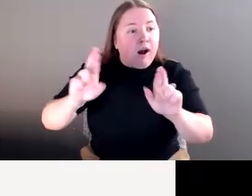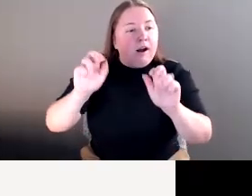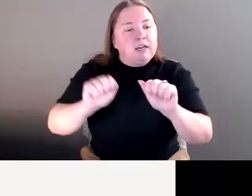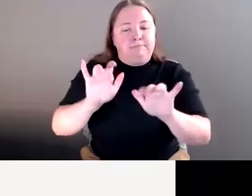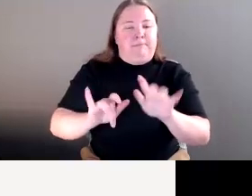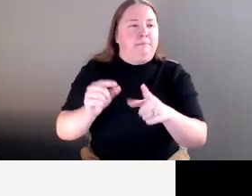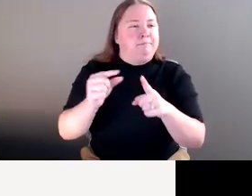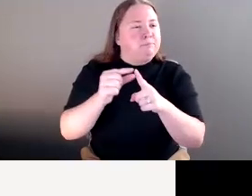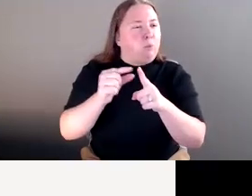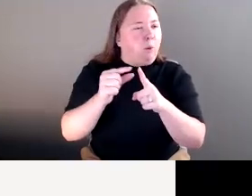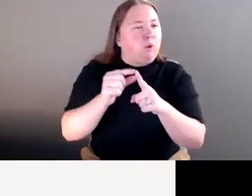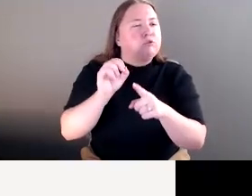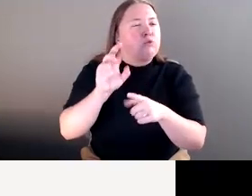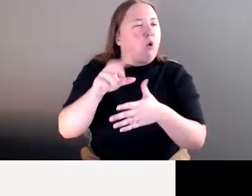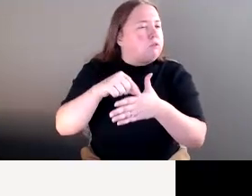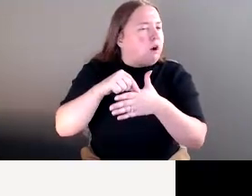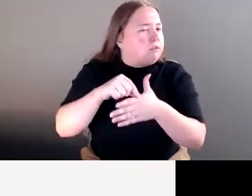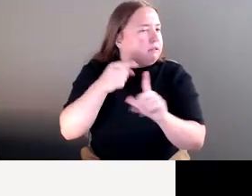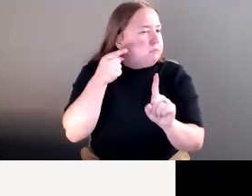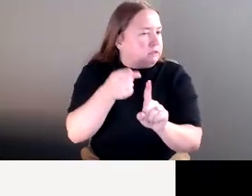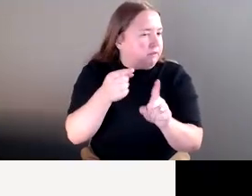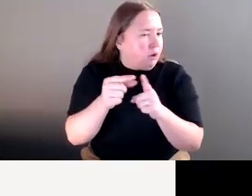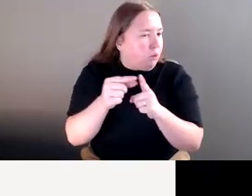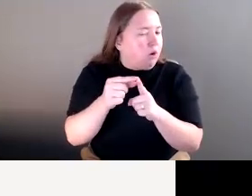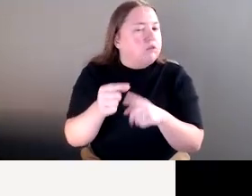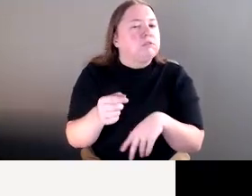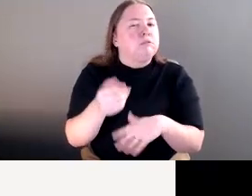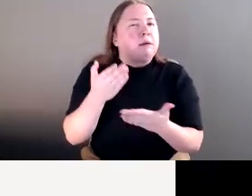any content, maybe, you recall an assignment